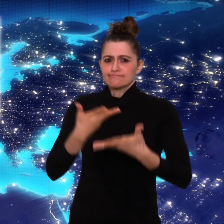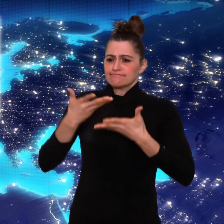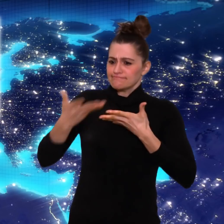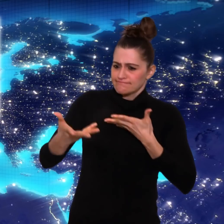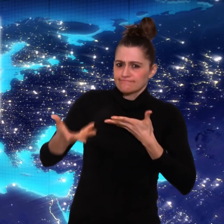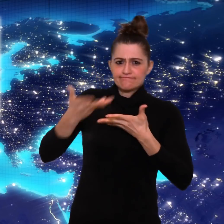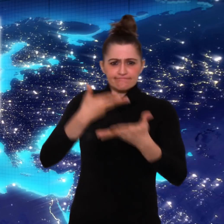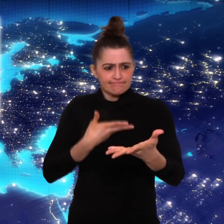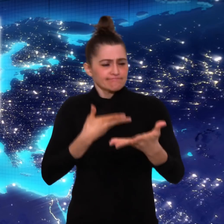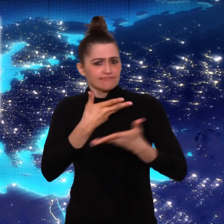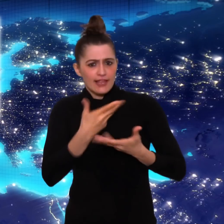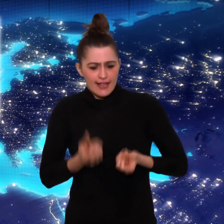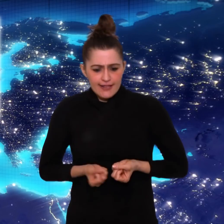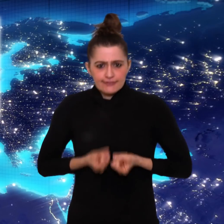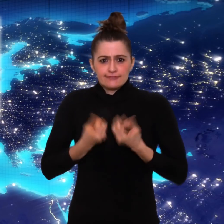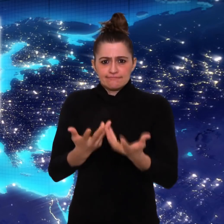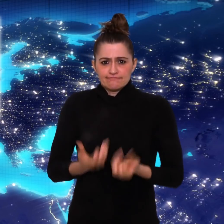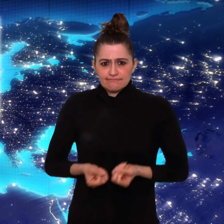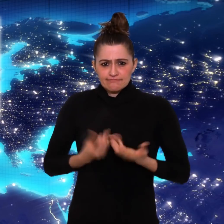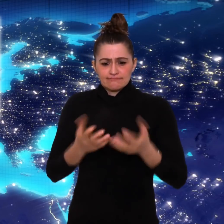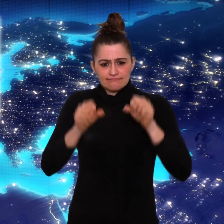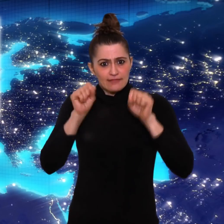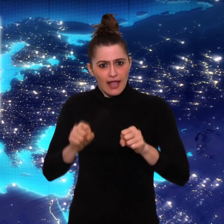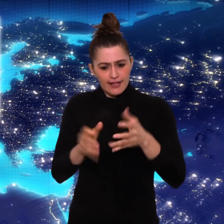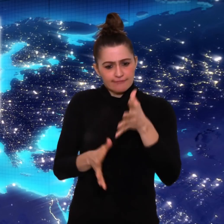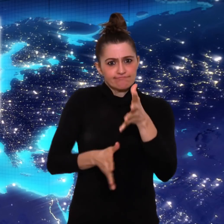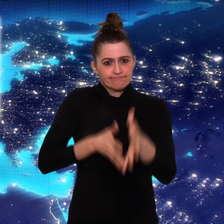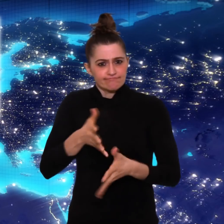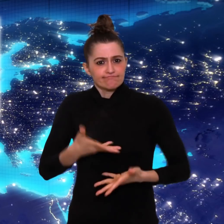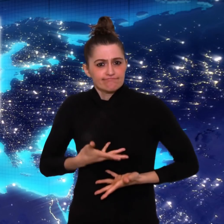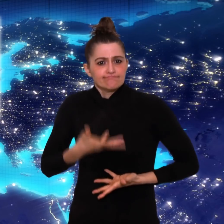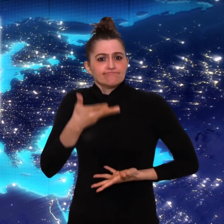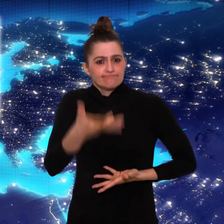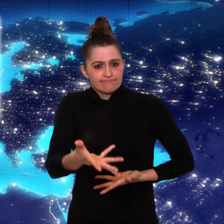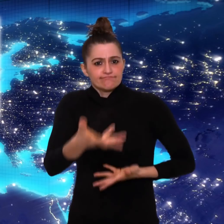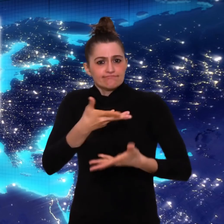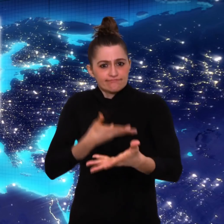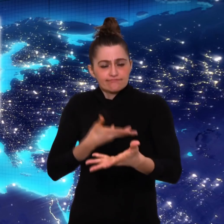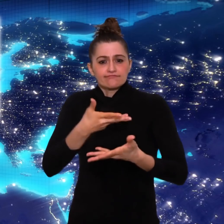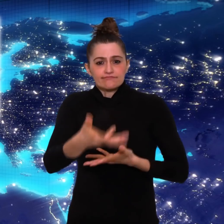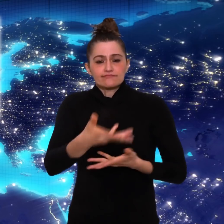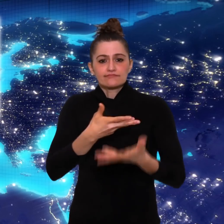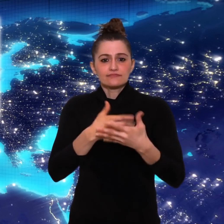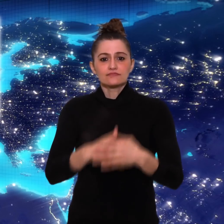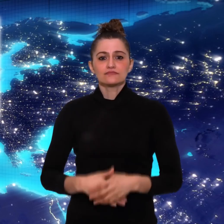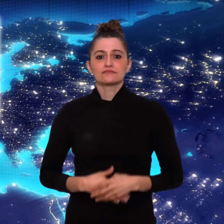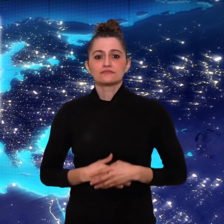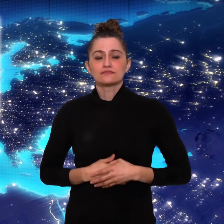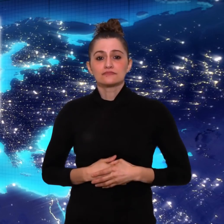expressing through signs. Tang